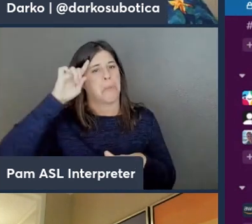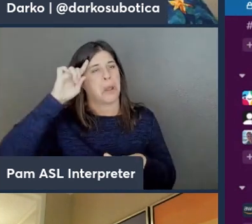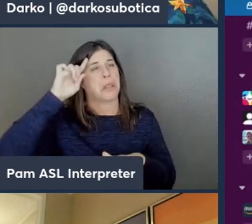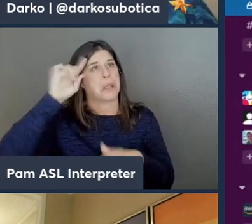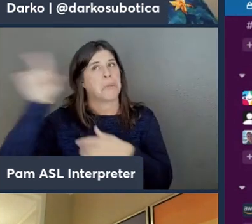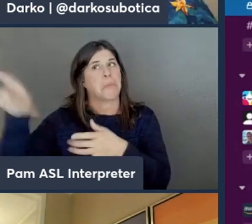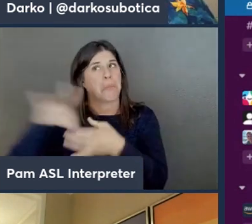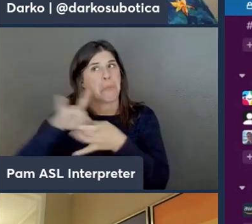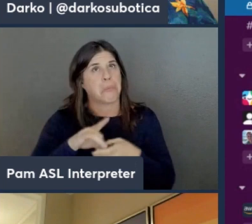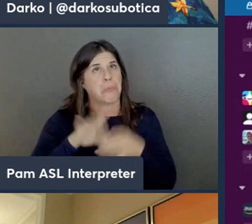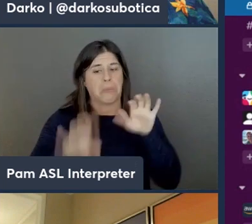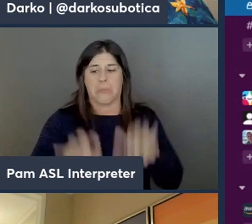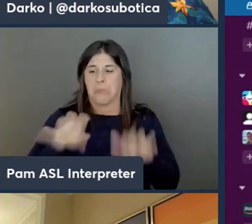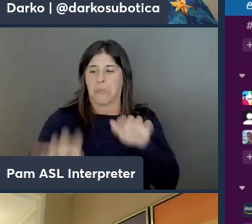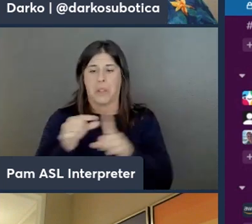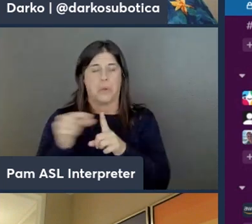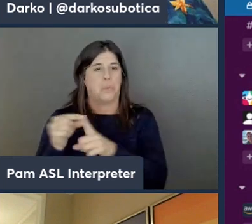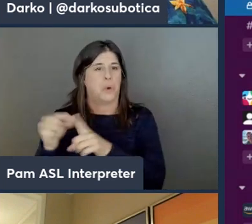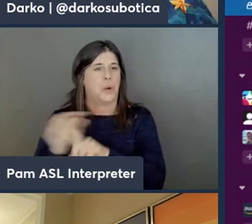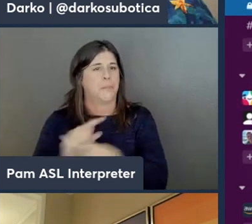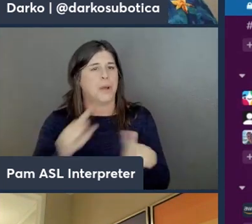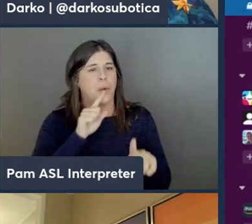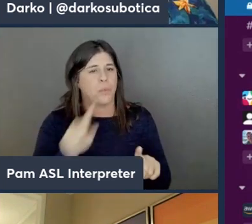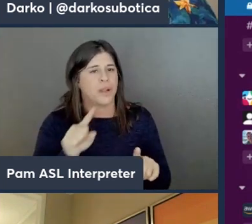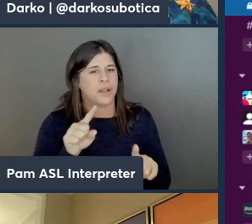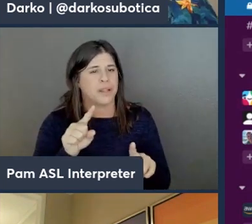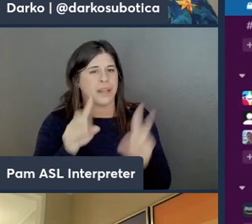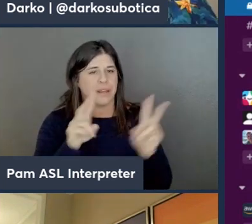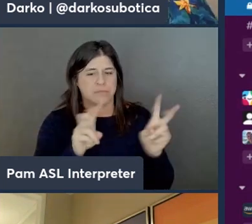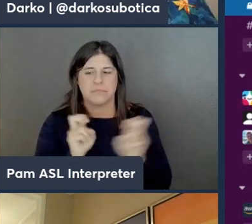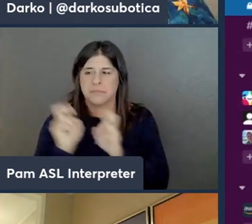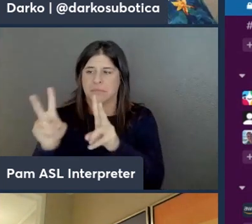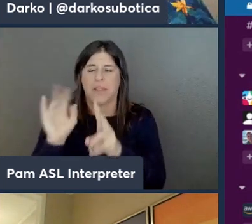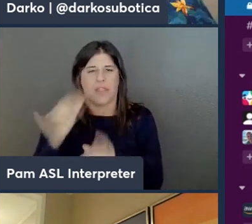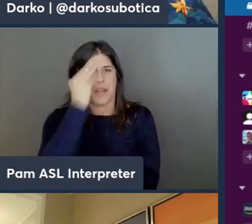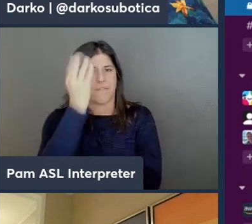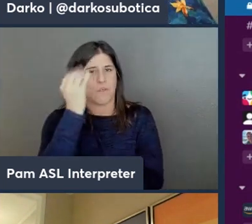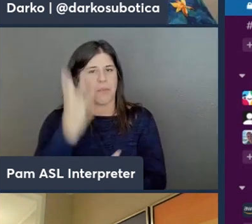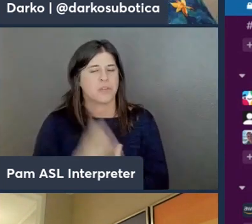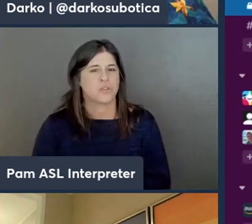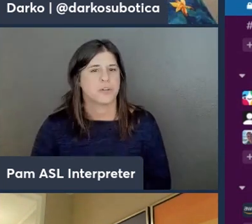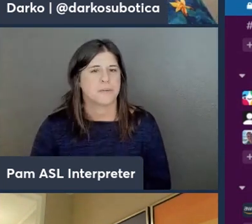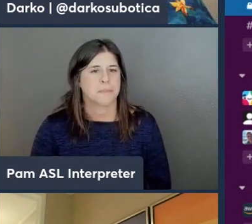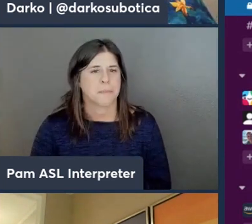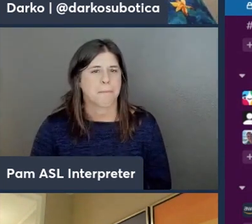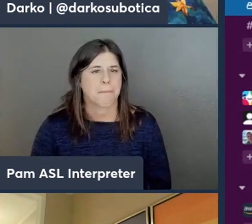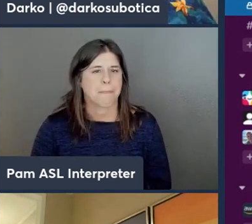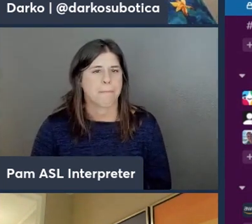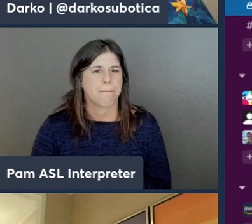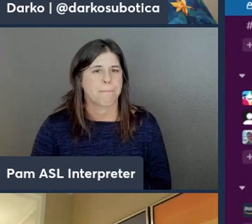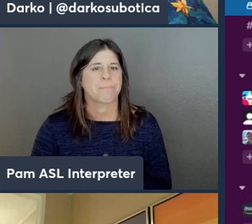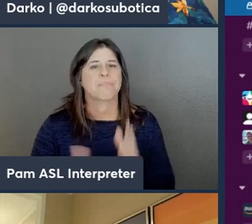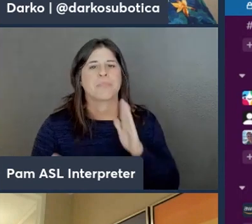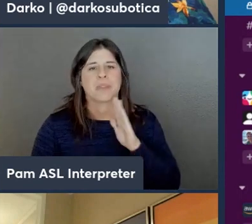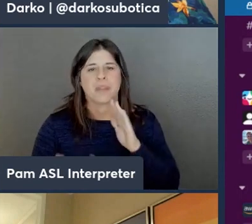And basically I extracted this information and I run the, it says, I run this command.